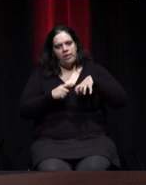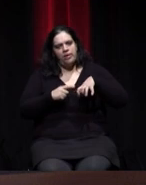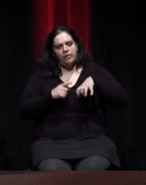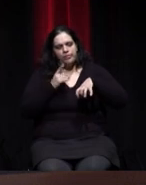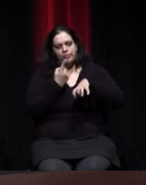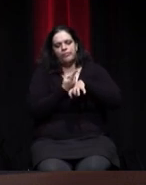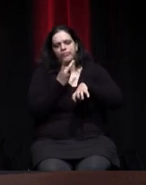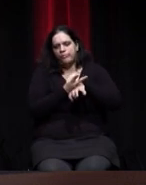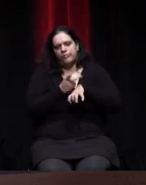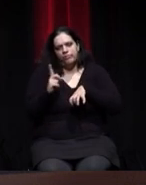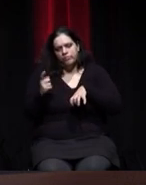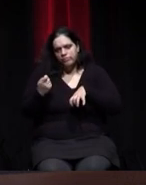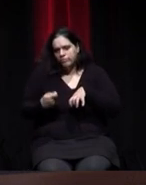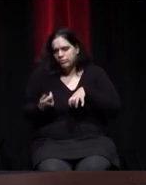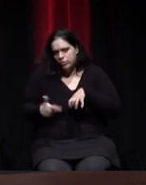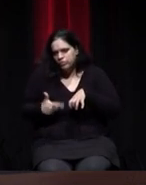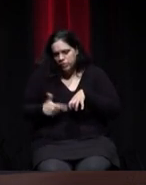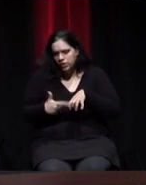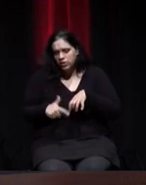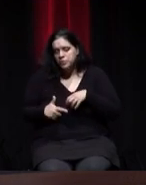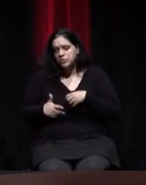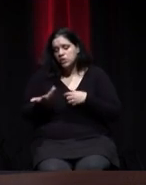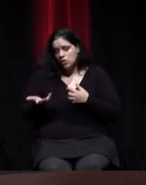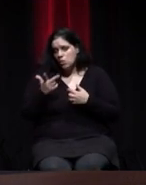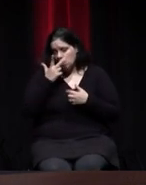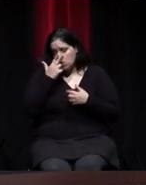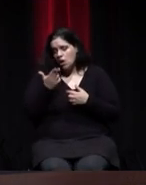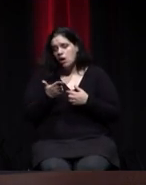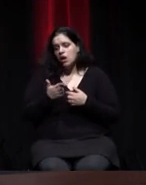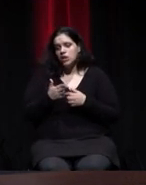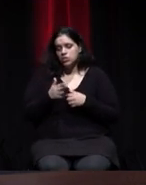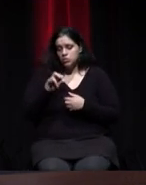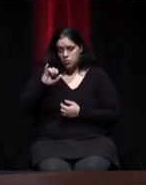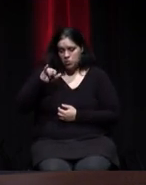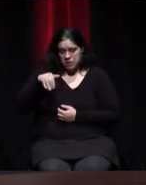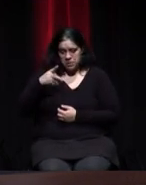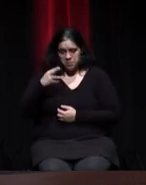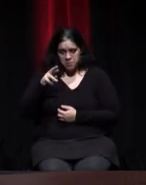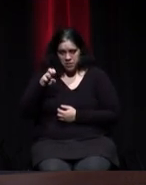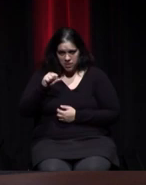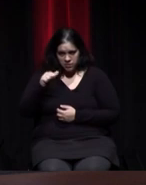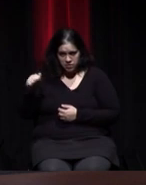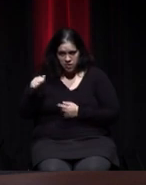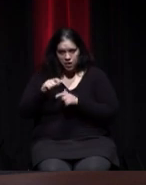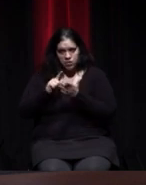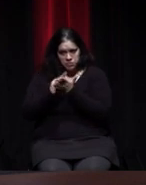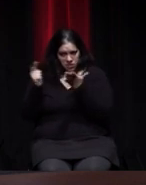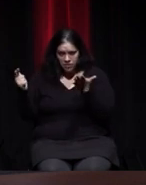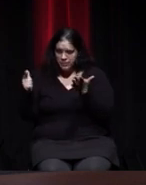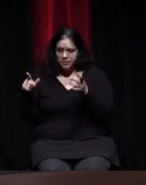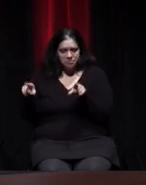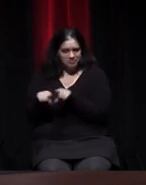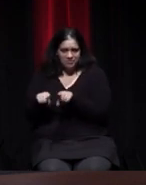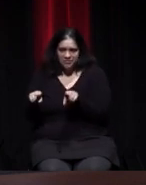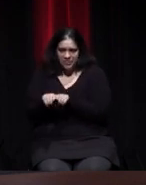I think the press won't escape it. The press as an information industry